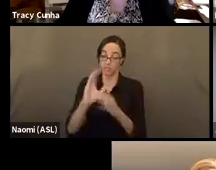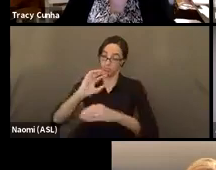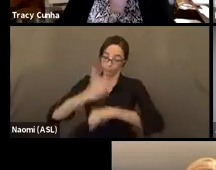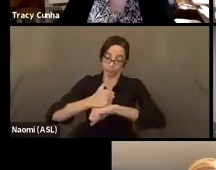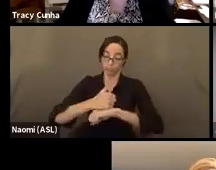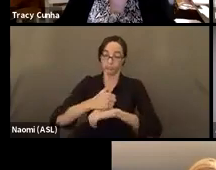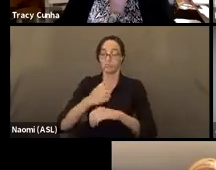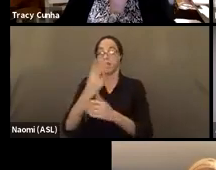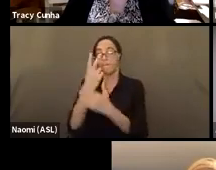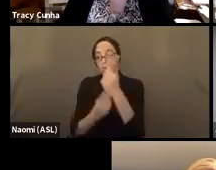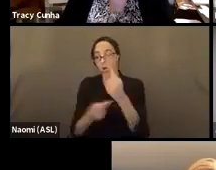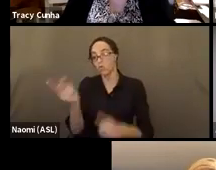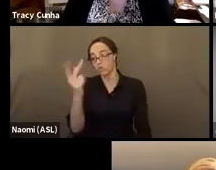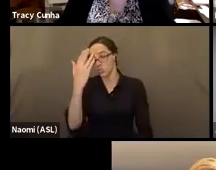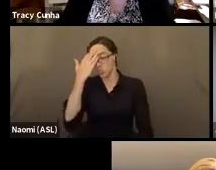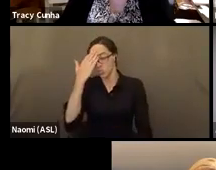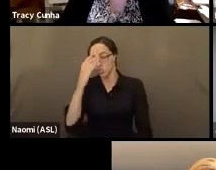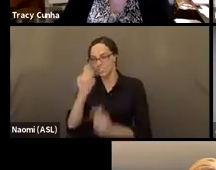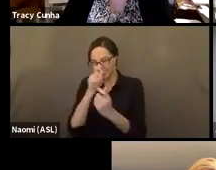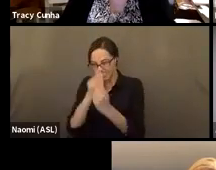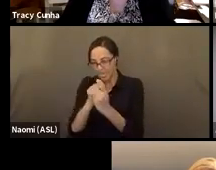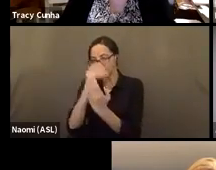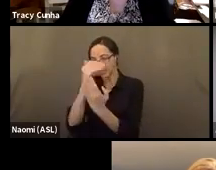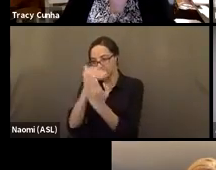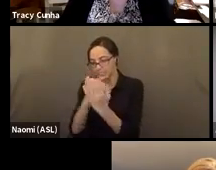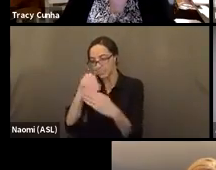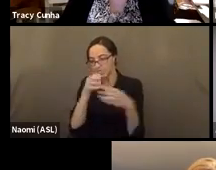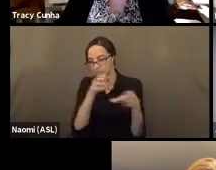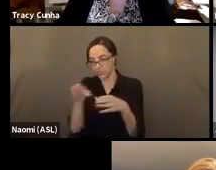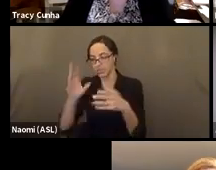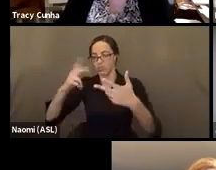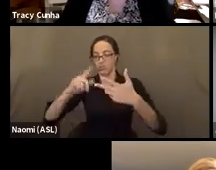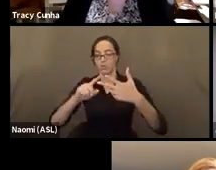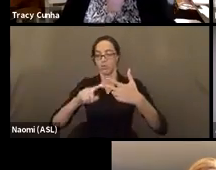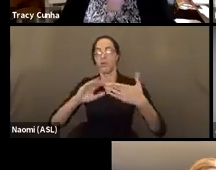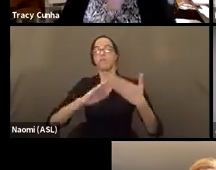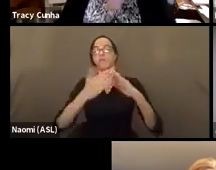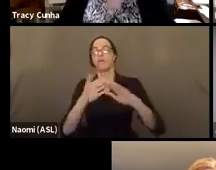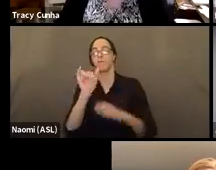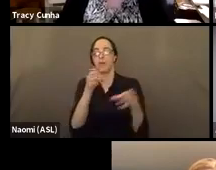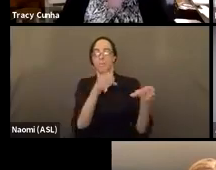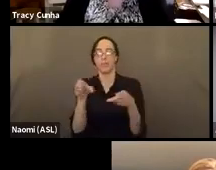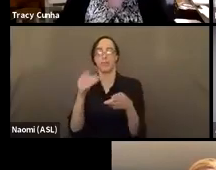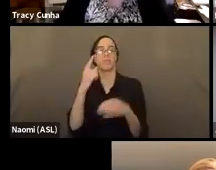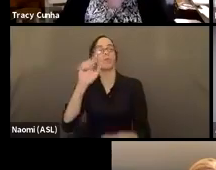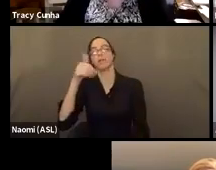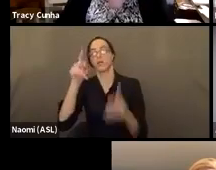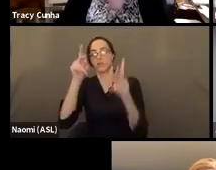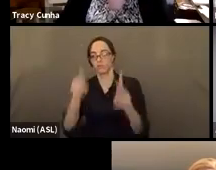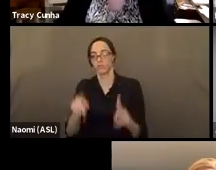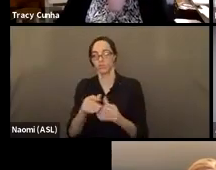the third one is be that plan for somebody else if you're not already connected to somebody and